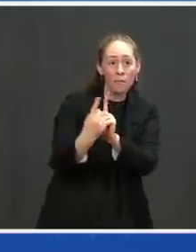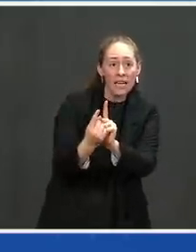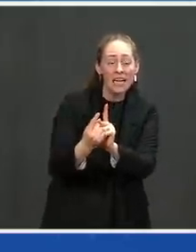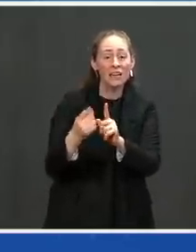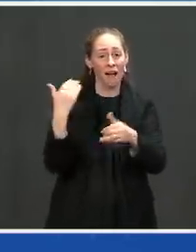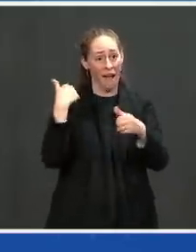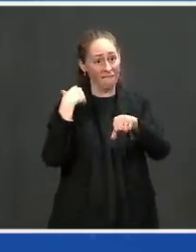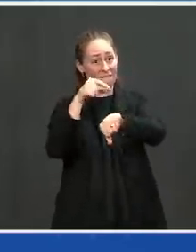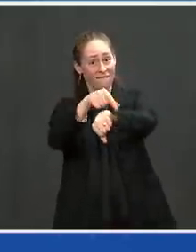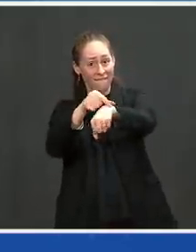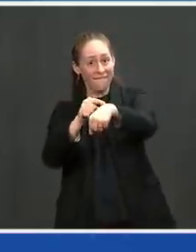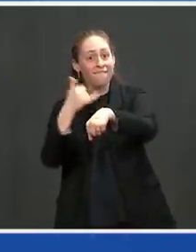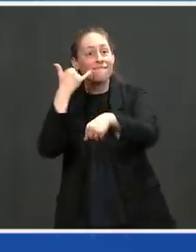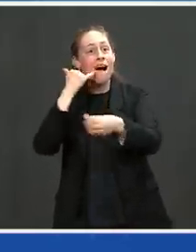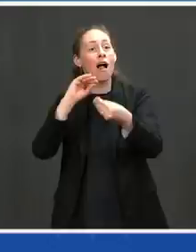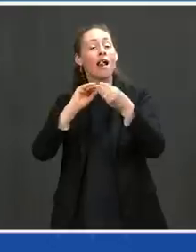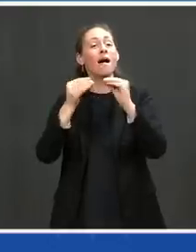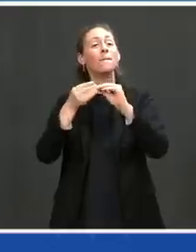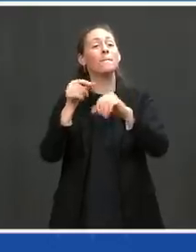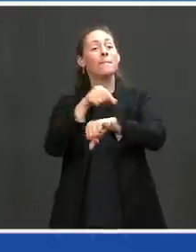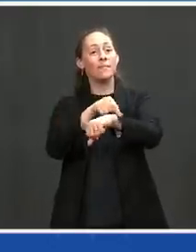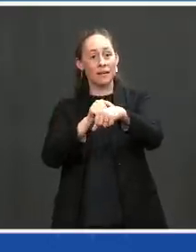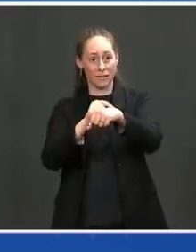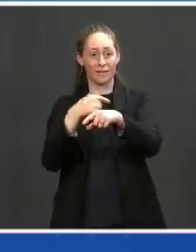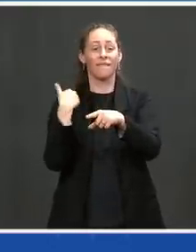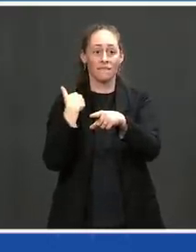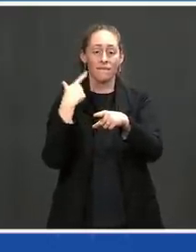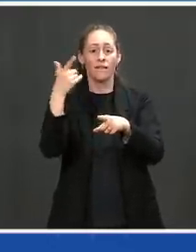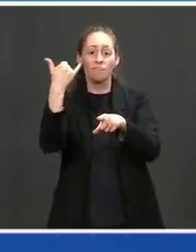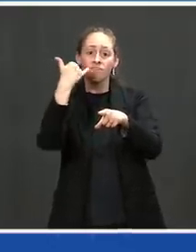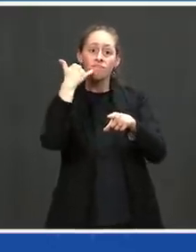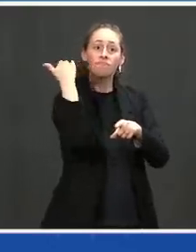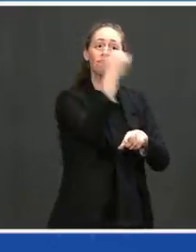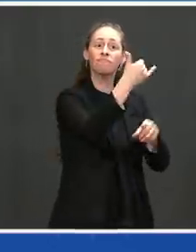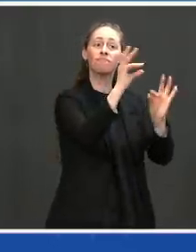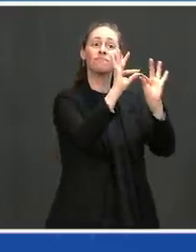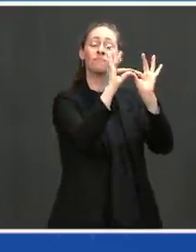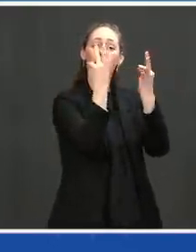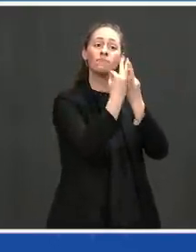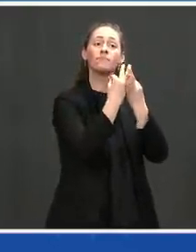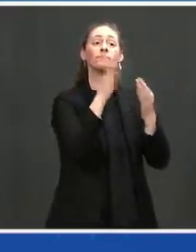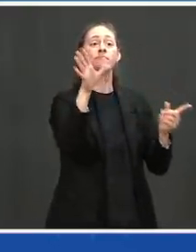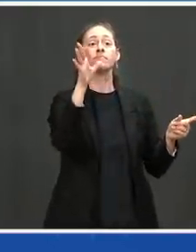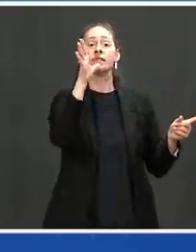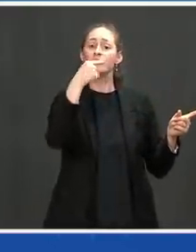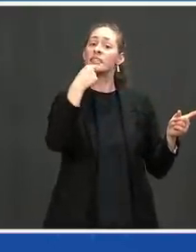His mother says that she sent her son to this country because she believes that you are not